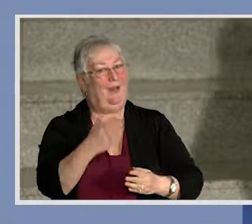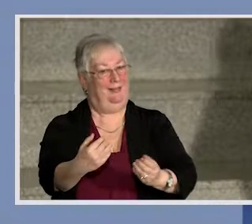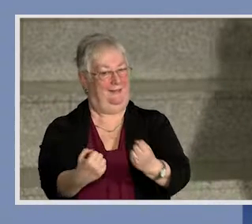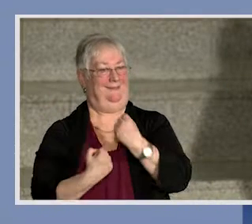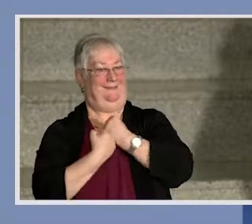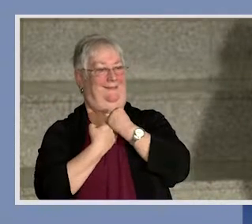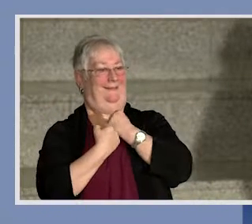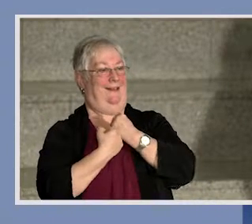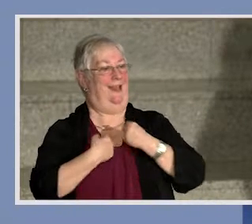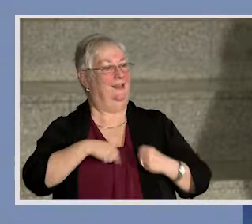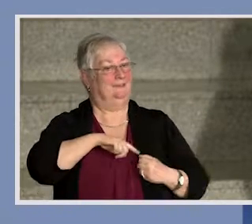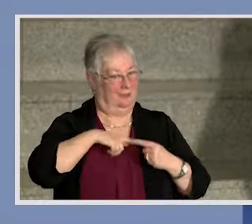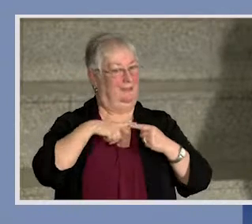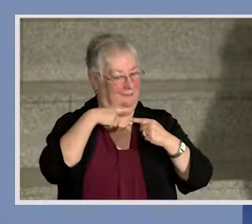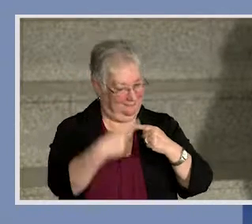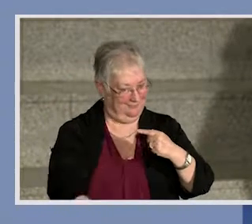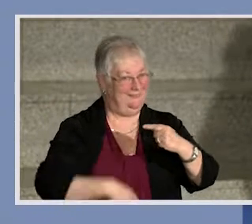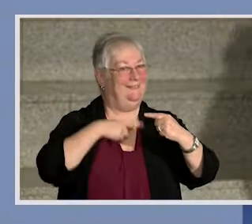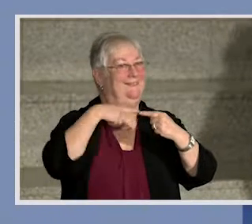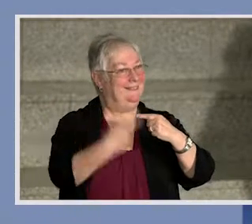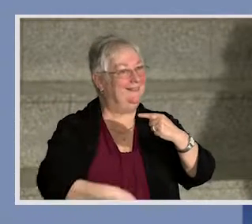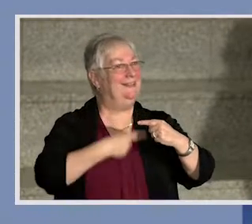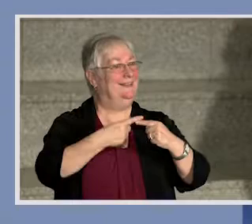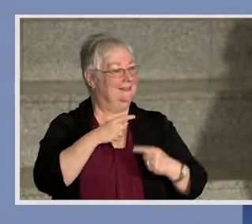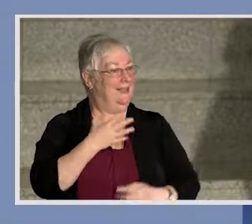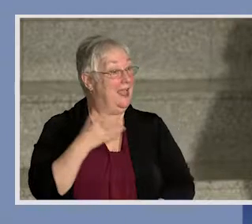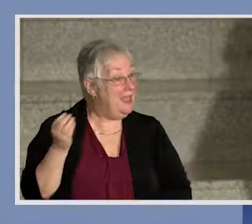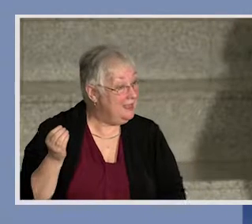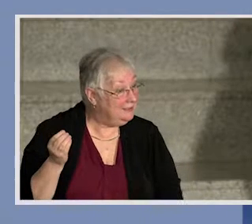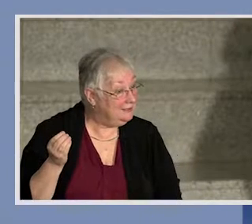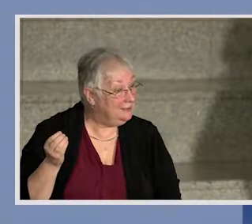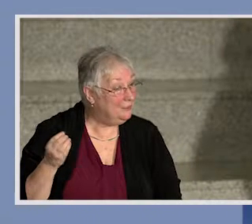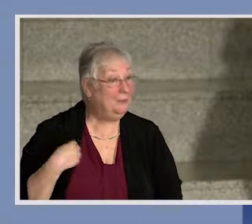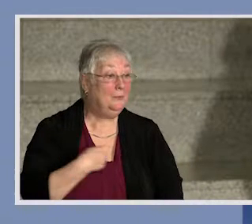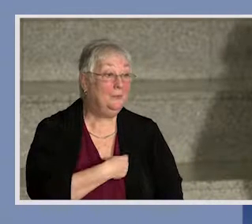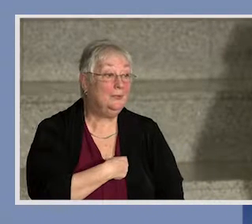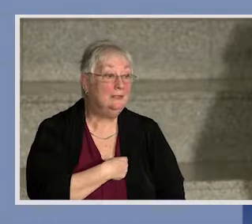LIFE TO THE VIRTUE OF TOLERANCE, AN ASSET SO NECESSARY IN THIS